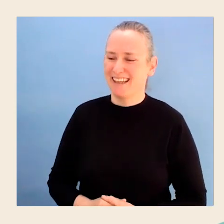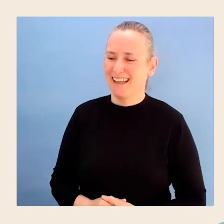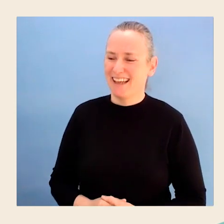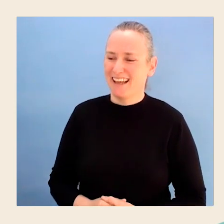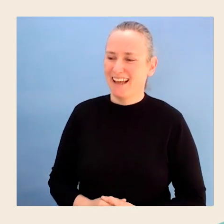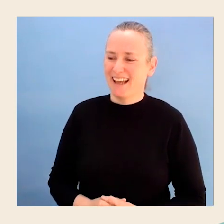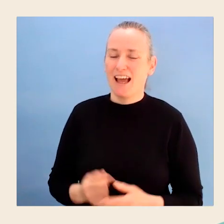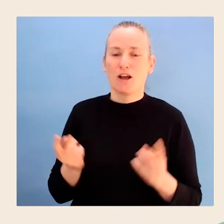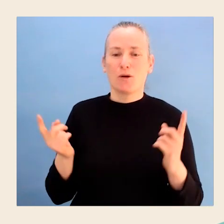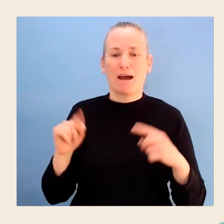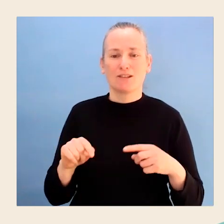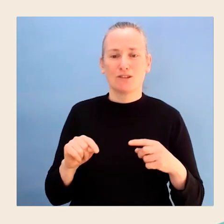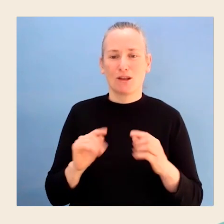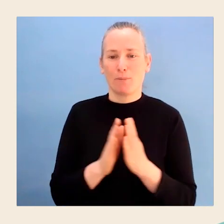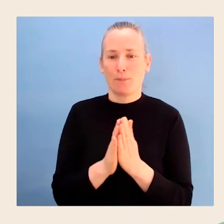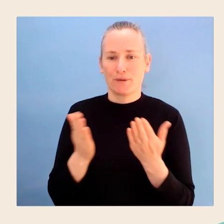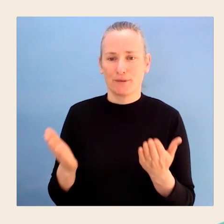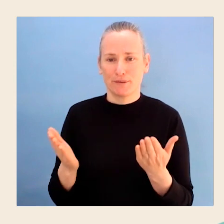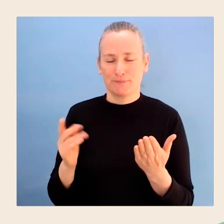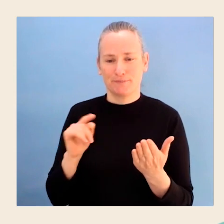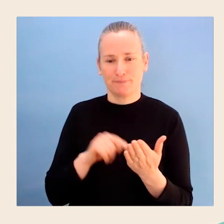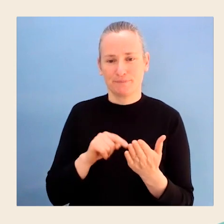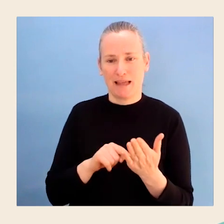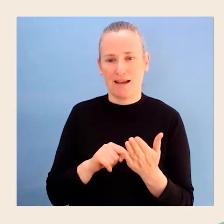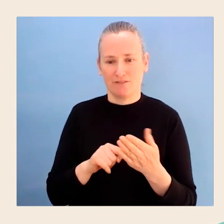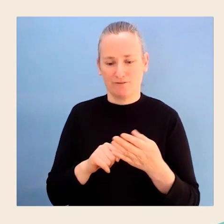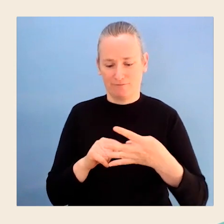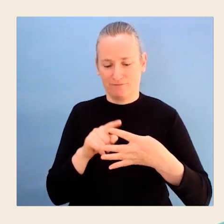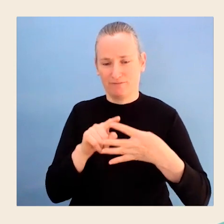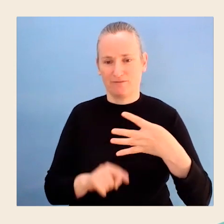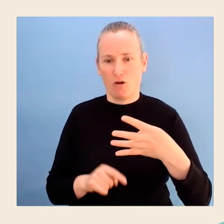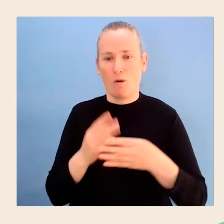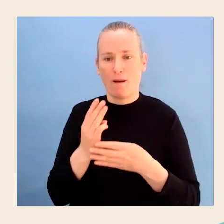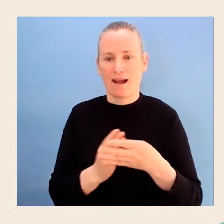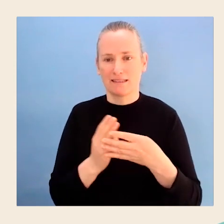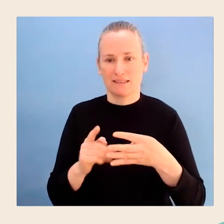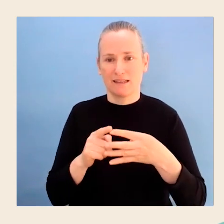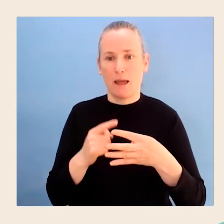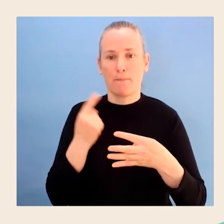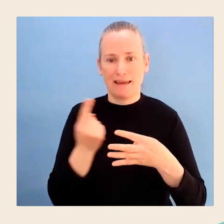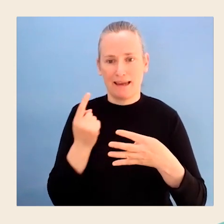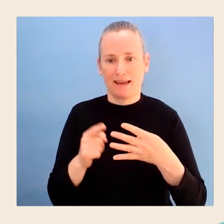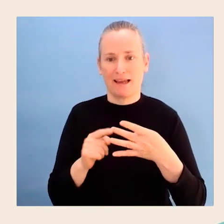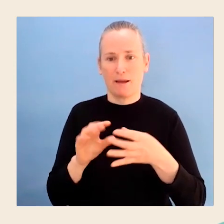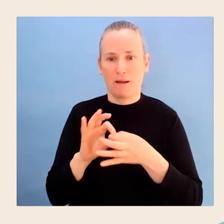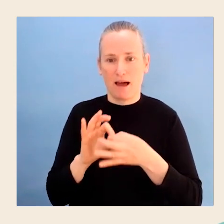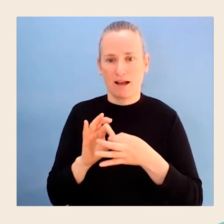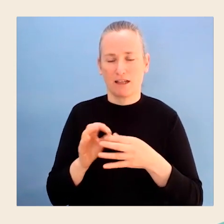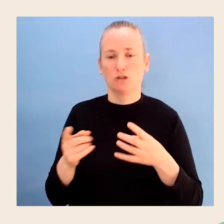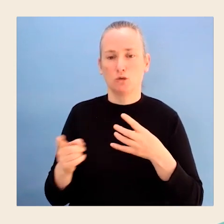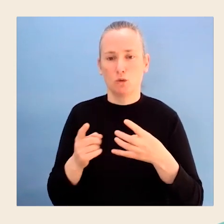So to come back to the anthology, the anthology is divided into four sections, being, belonging, doing, and connecting.